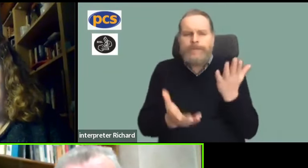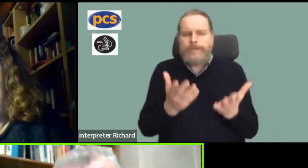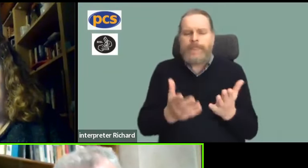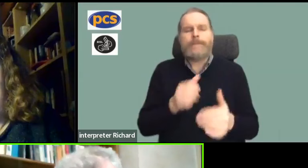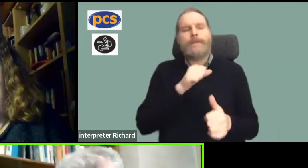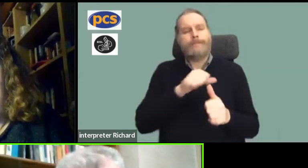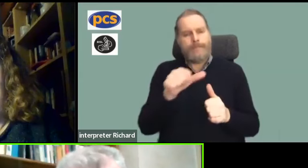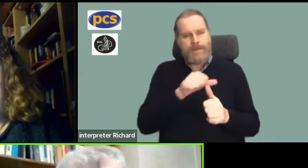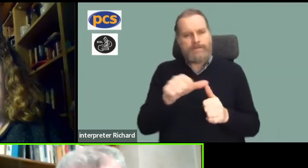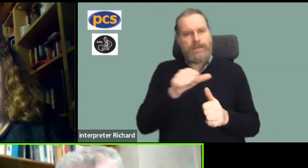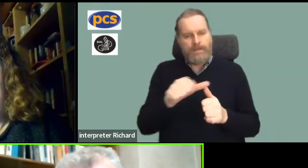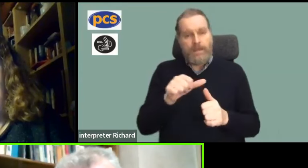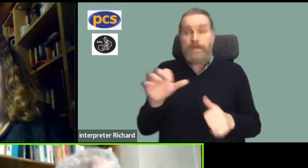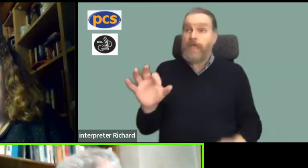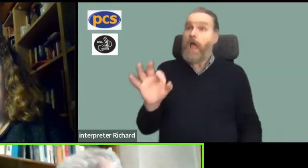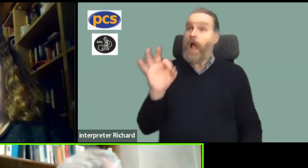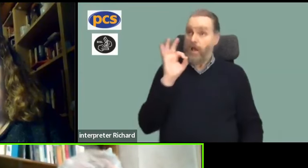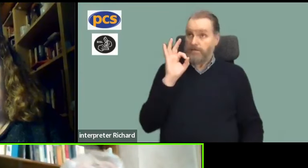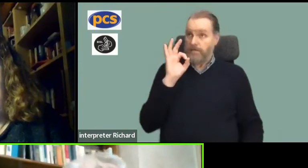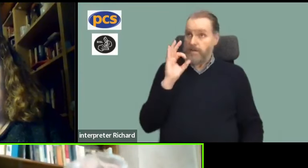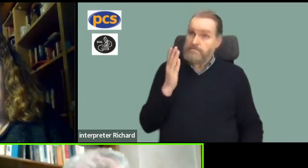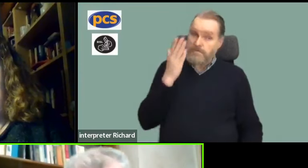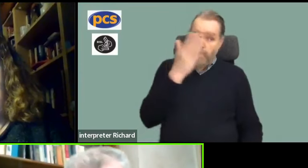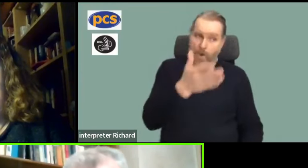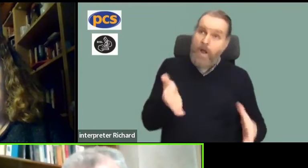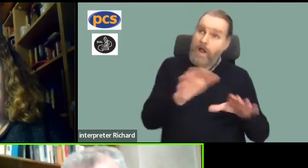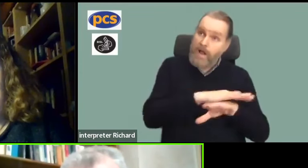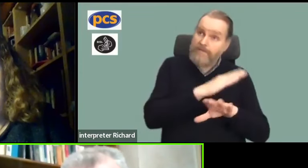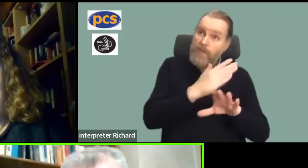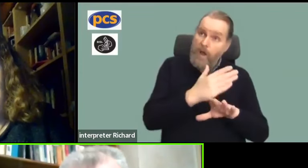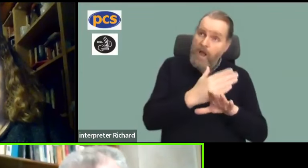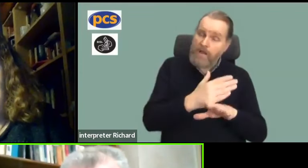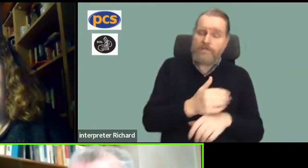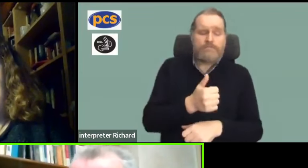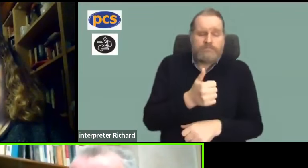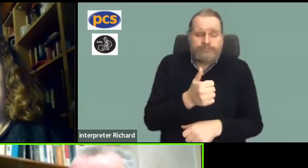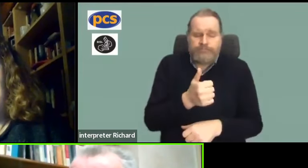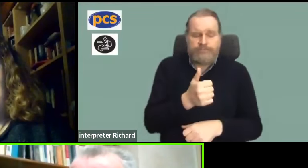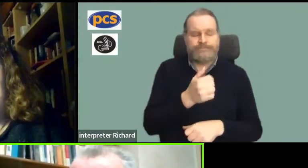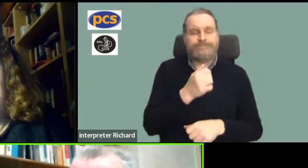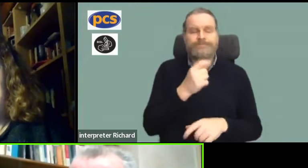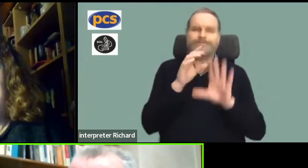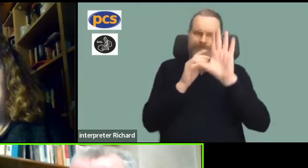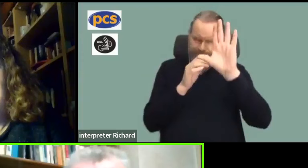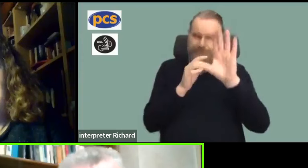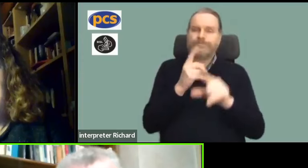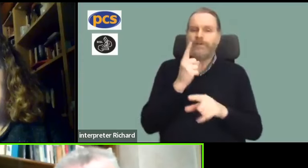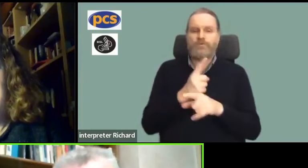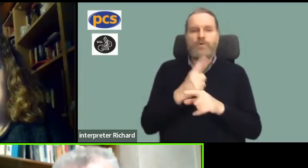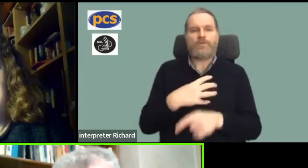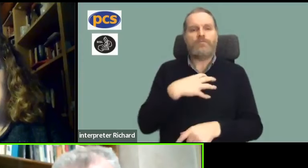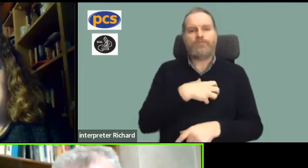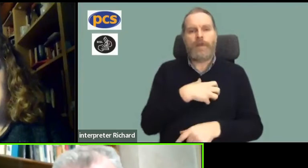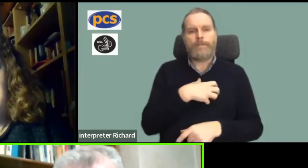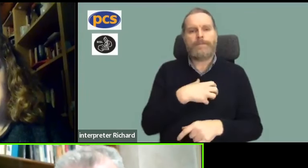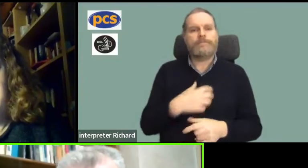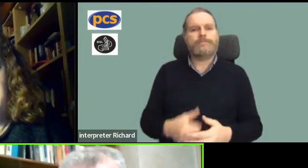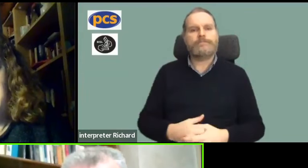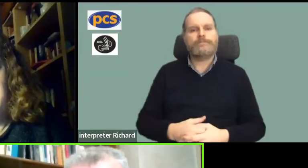So. people should always So people should always seek advice advice. The advice. The front, Perhaps it is a good point to point to remind everyone else that even